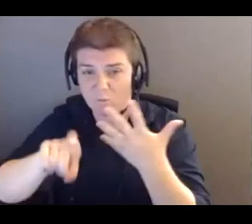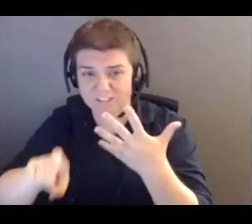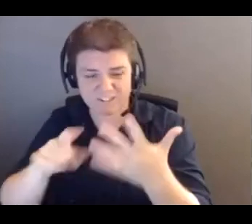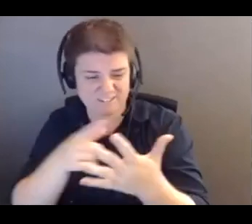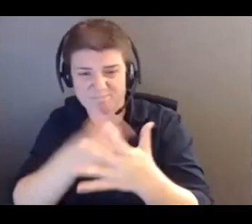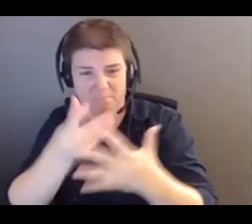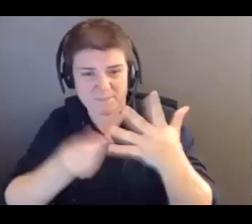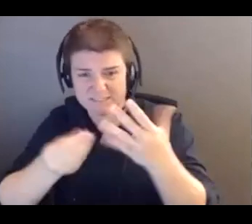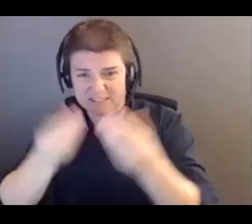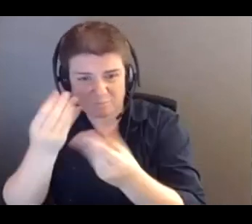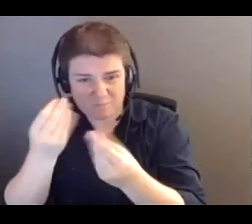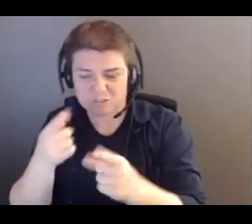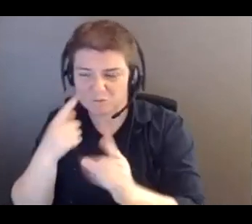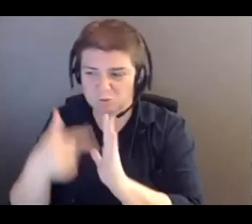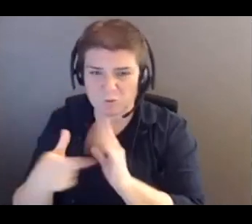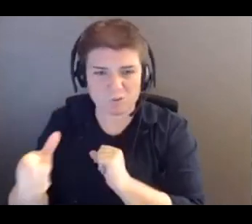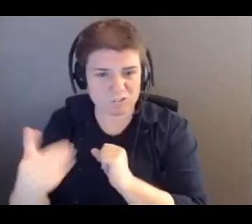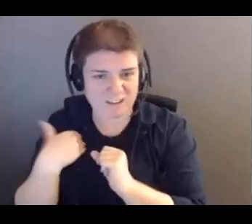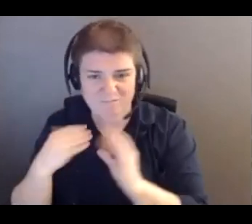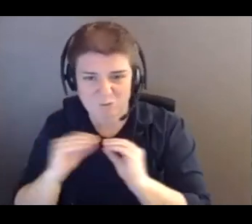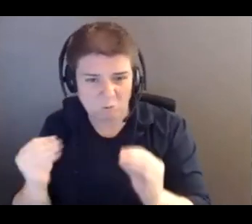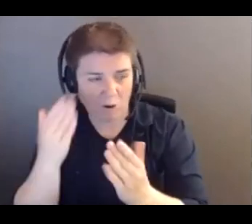and have demonstrated that you have critical awareness and plans in place.